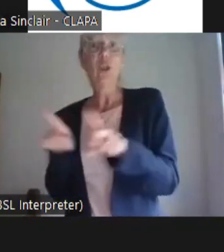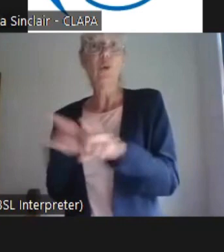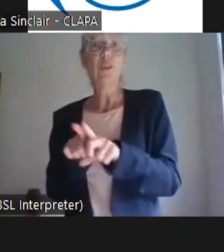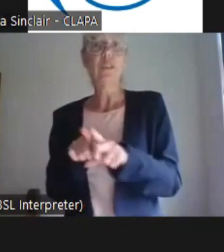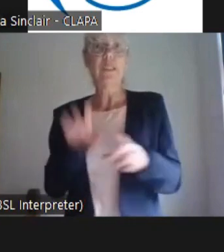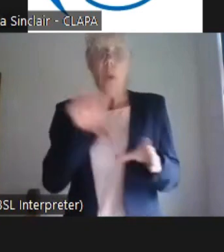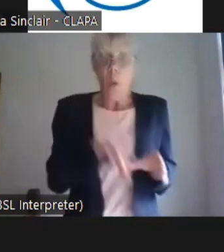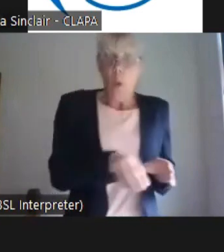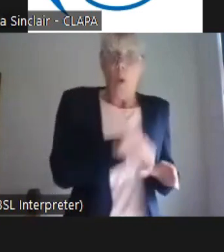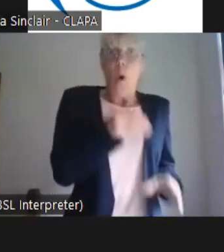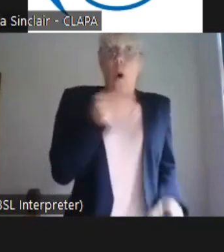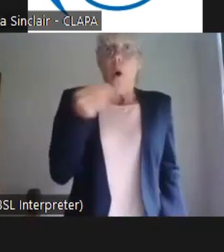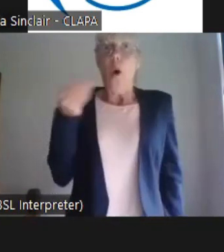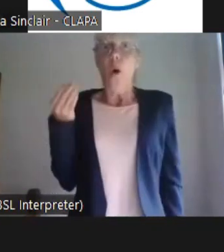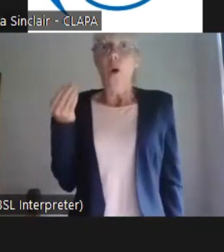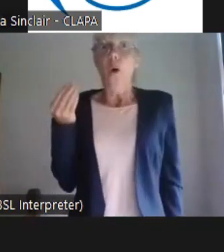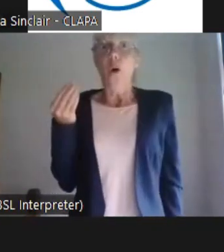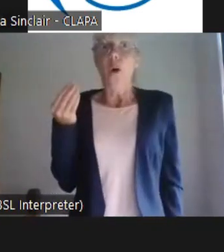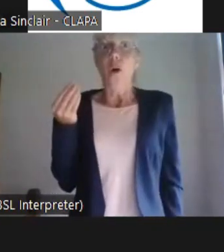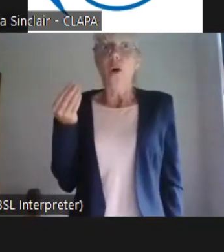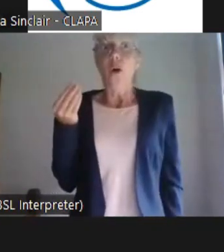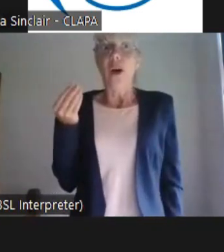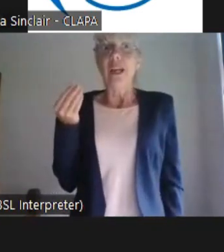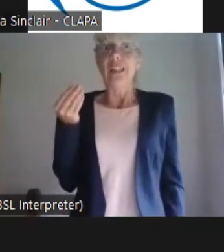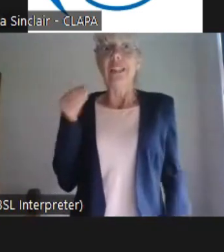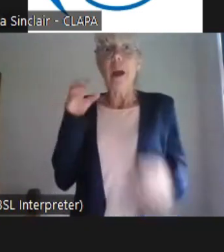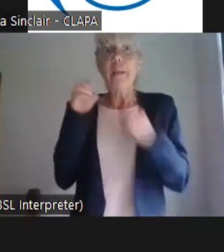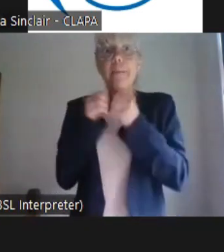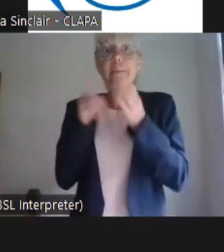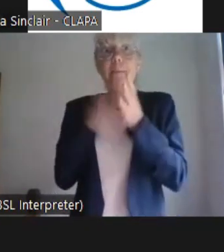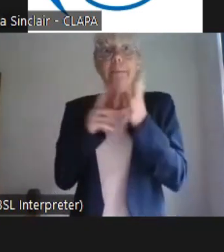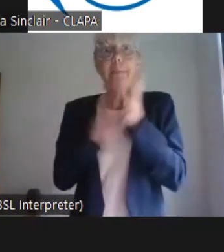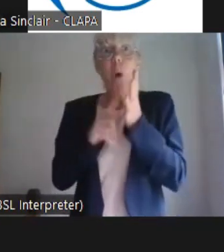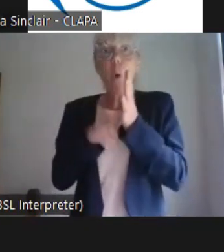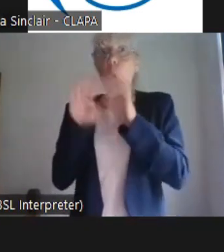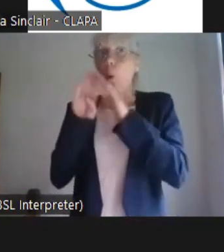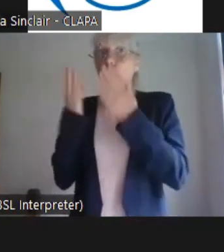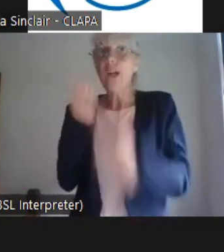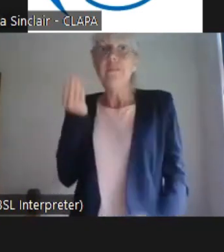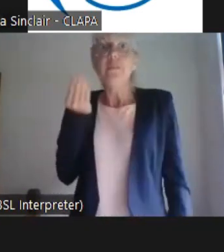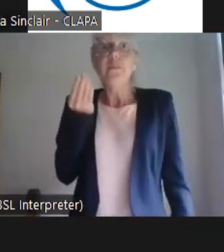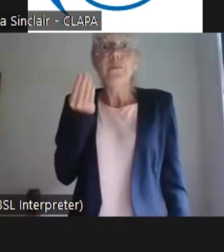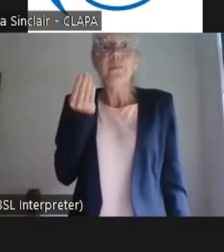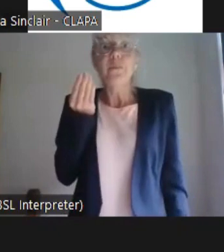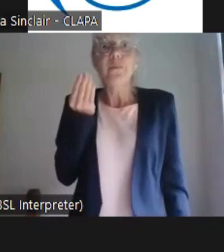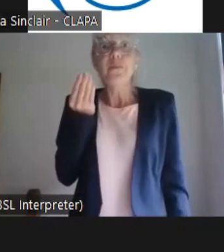can say ah it's a lot and just holding it there means that your child's eye gaze and